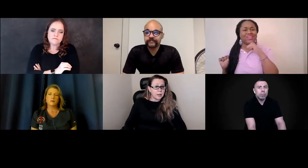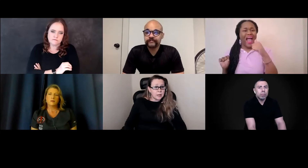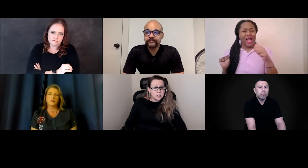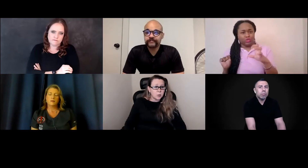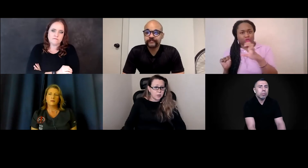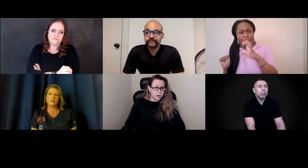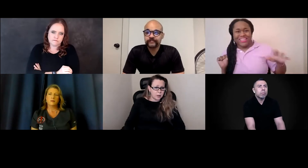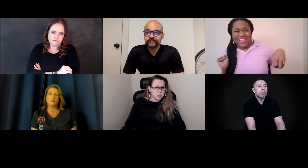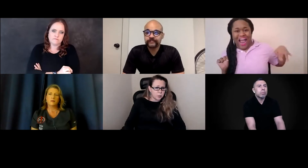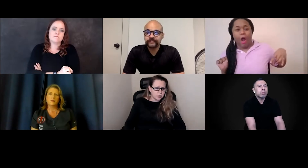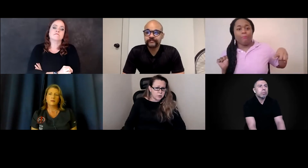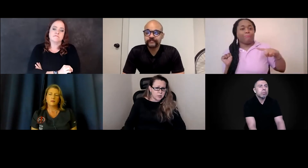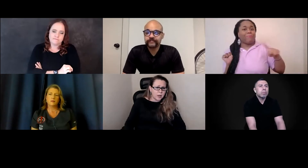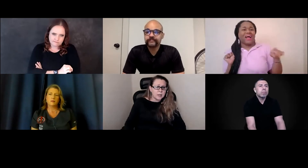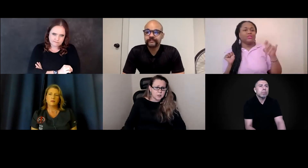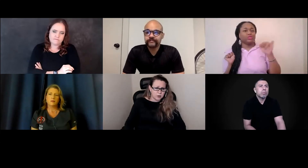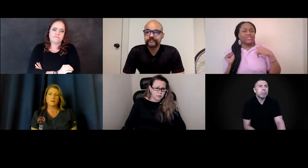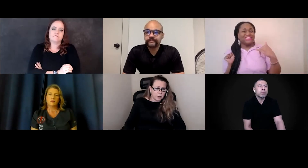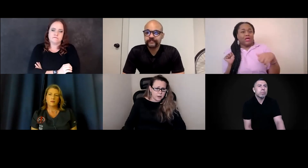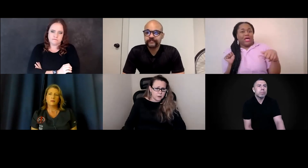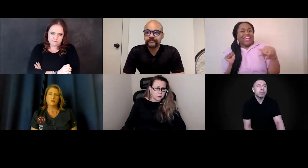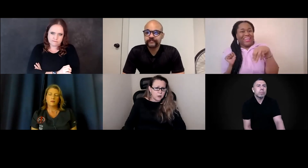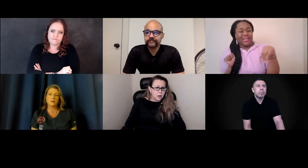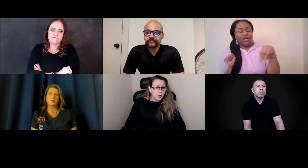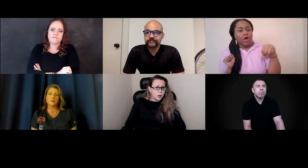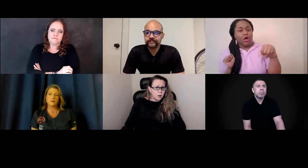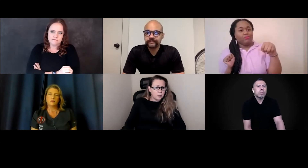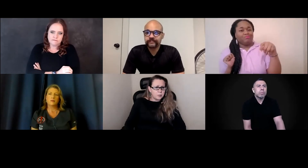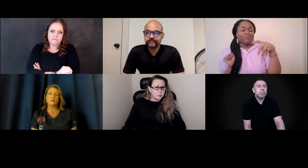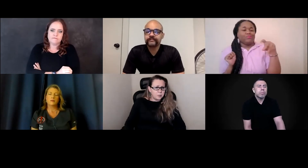if they could bring an intern with them an interpreter is not yet certified.